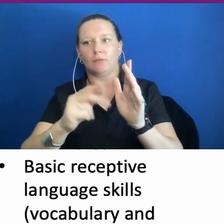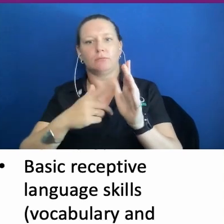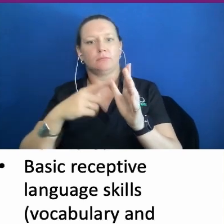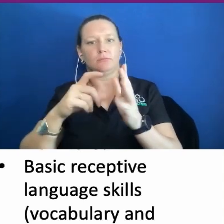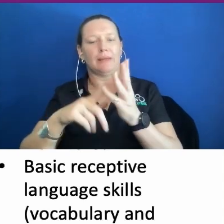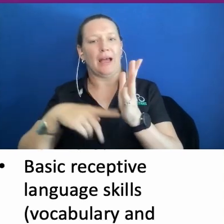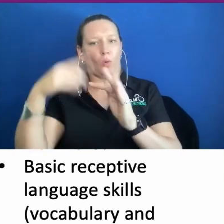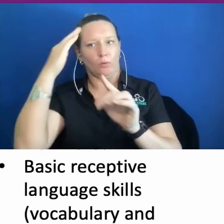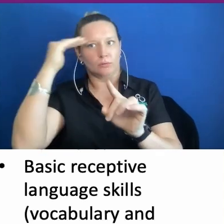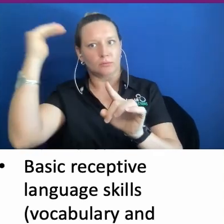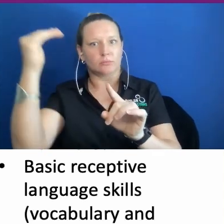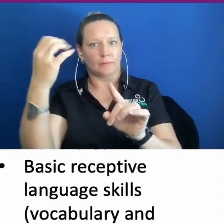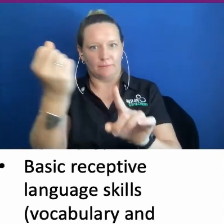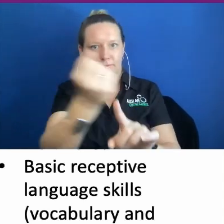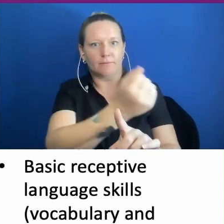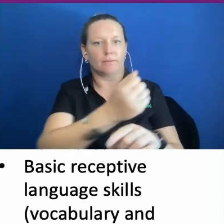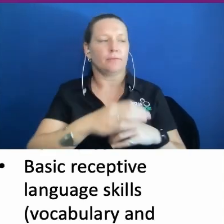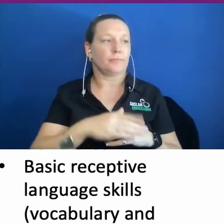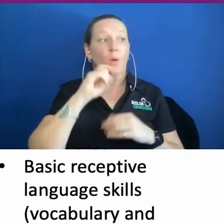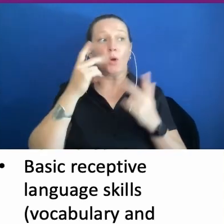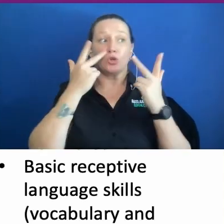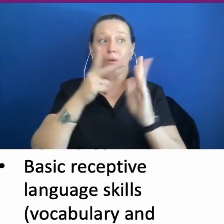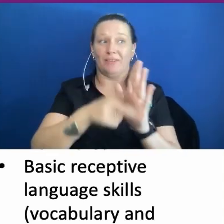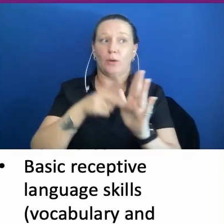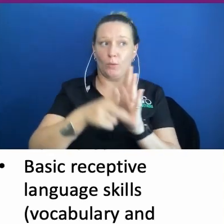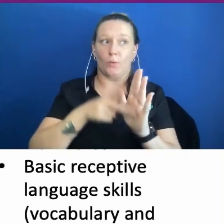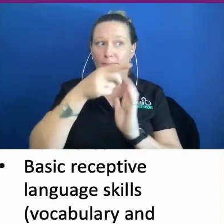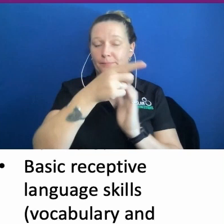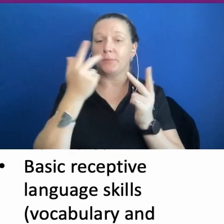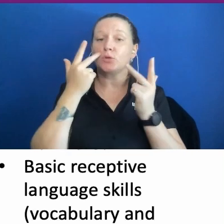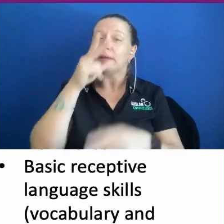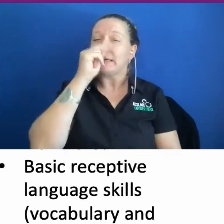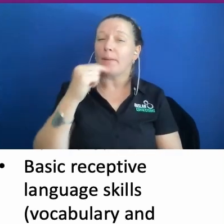So I'm going to show a video and this video depicts a young boy with KAT6A. He's currently